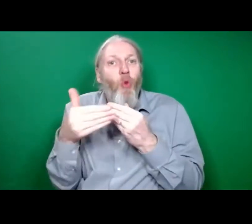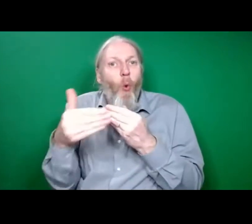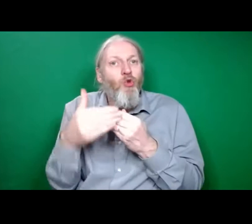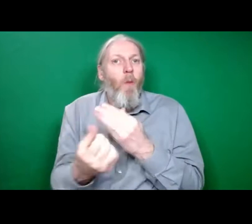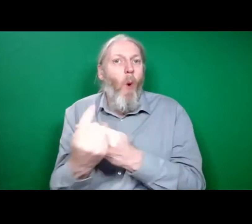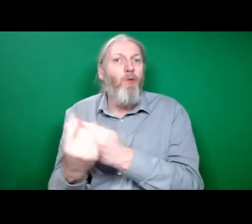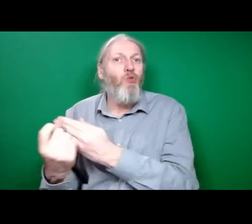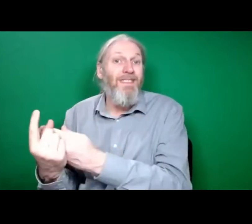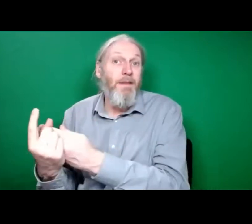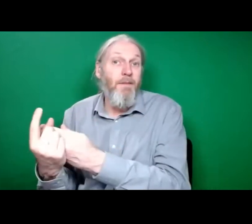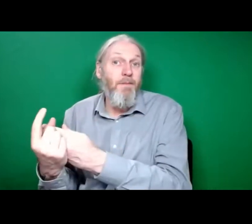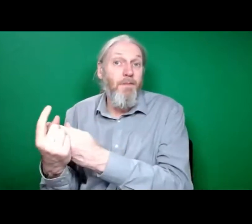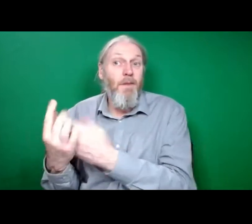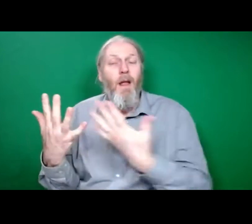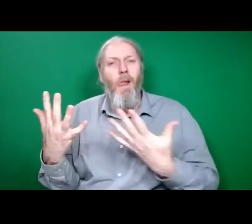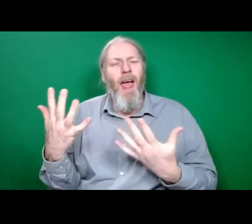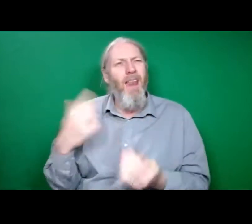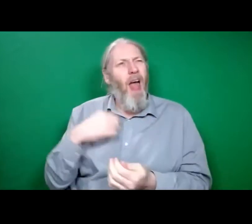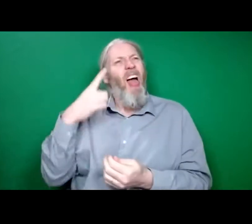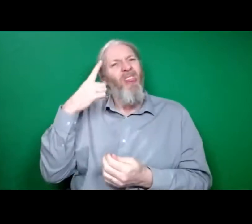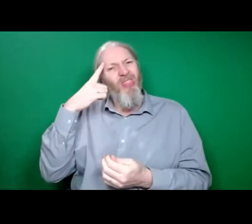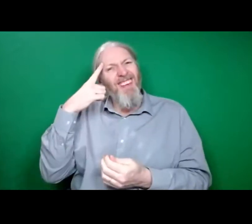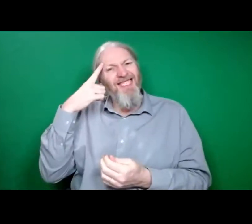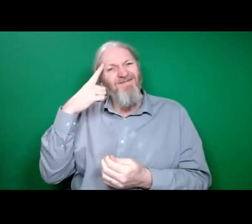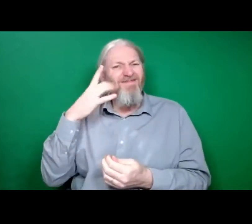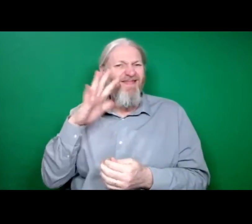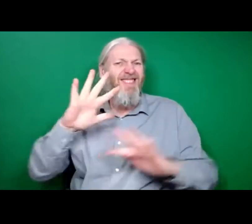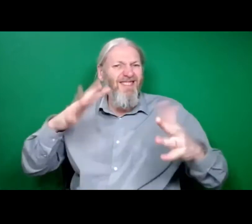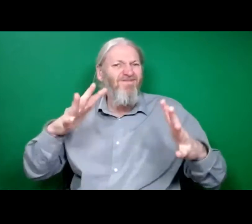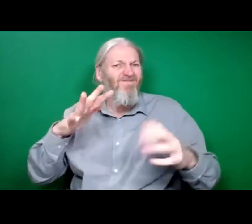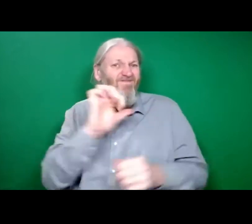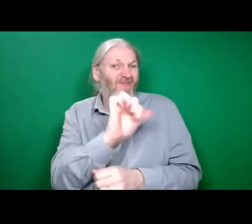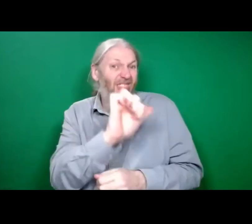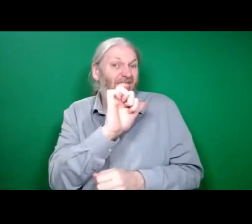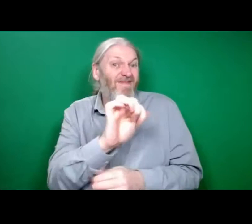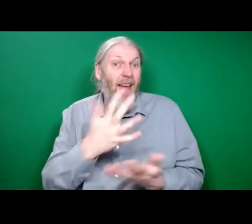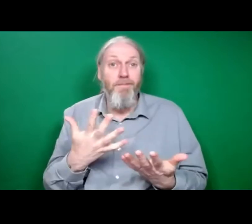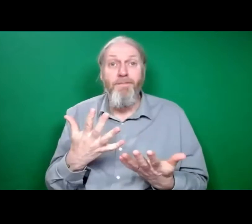private landlords and the big retailers as well. So, what's your experience about that?